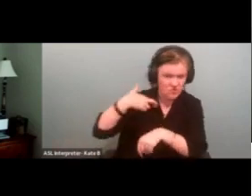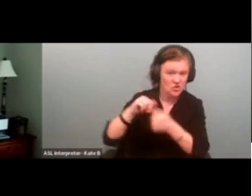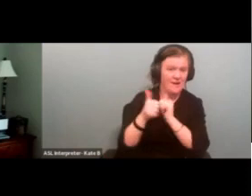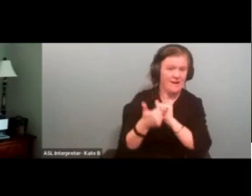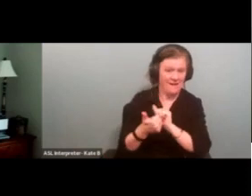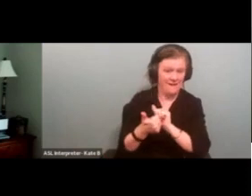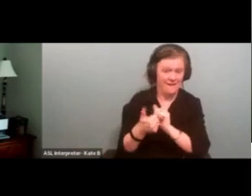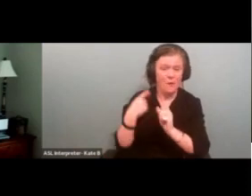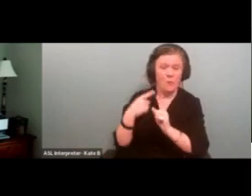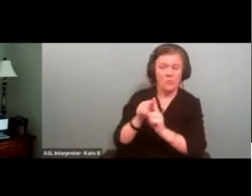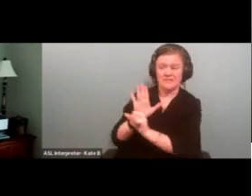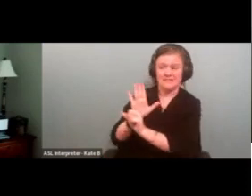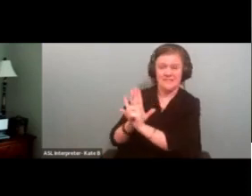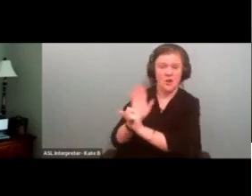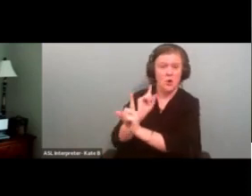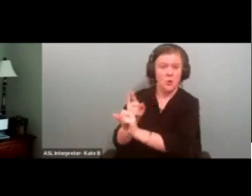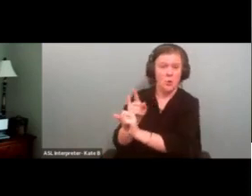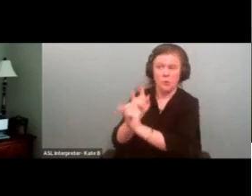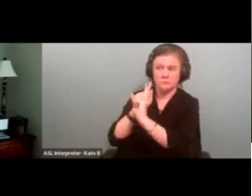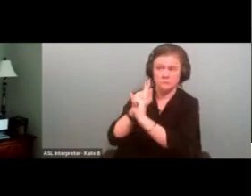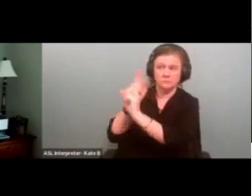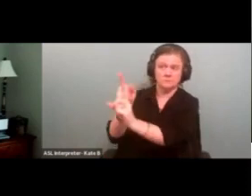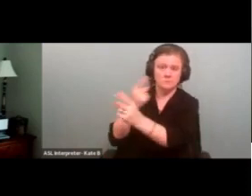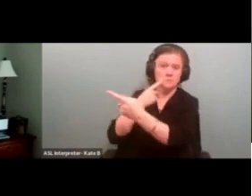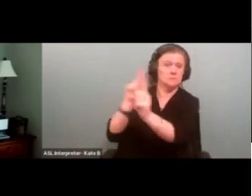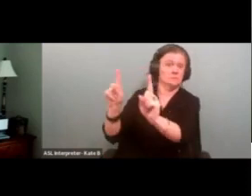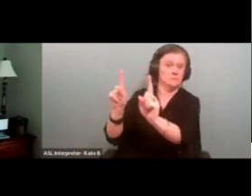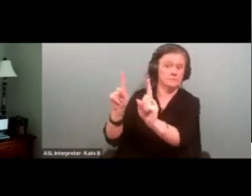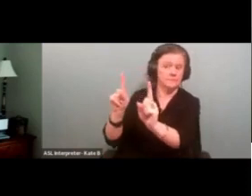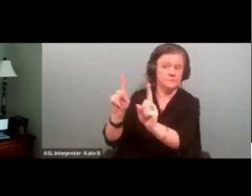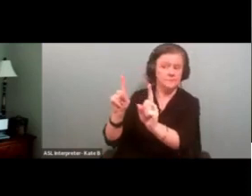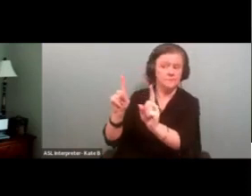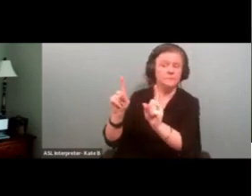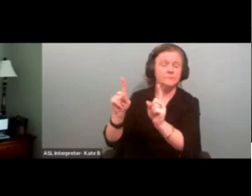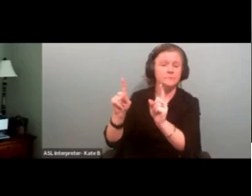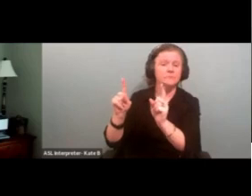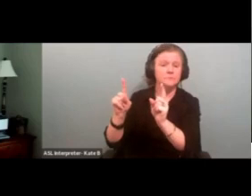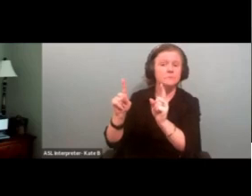where the family wants to go what they hope to achieve, and that they're coming together